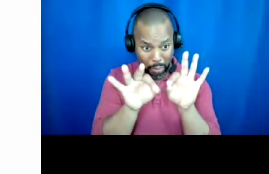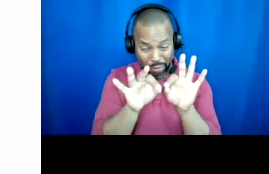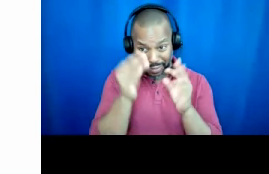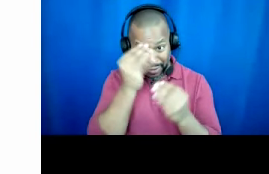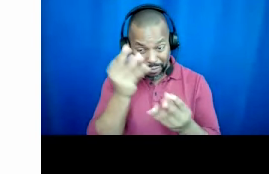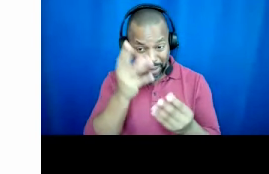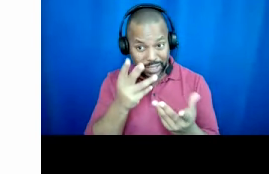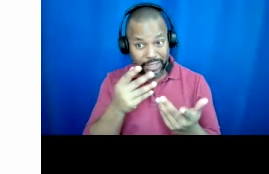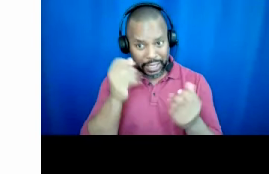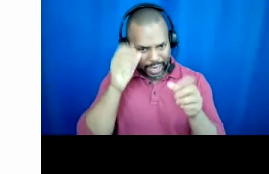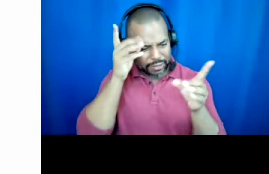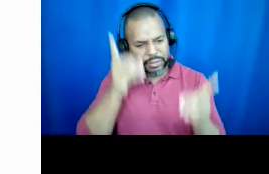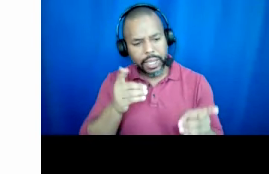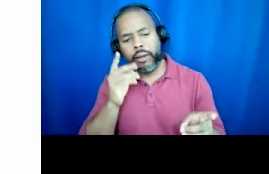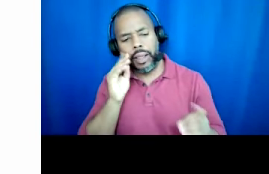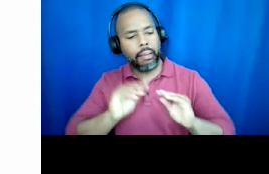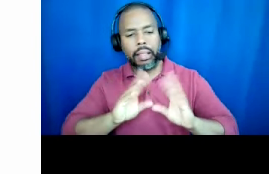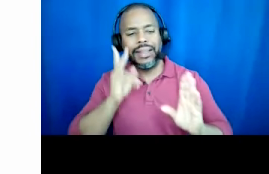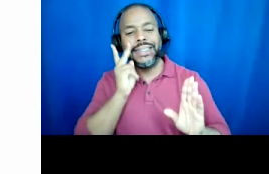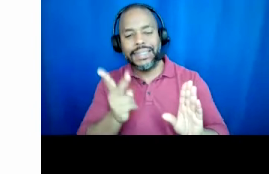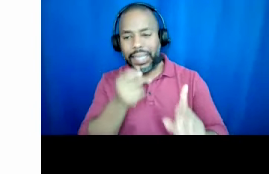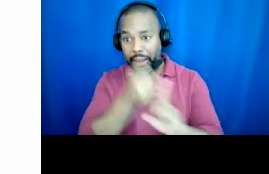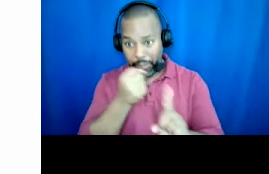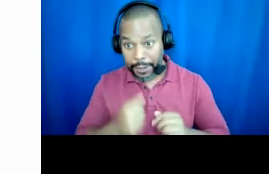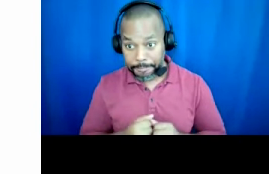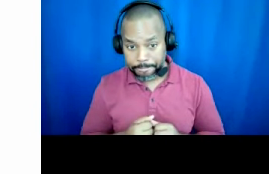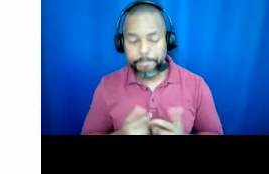In some of the subsequent slides, we'll get into a little more granularity